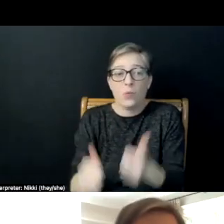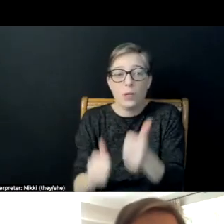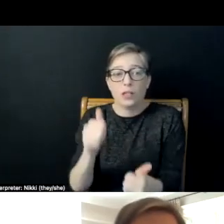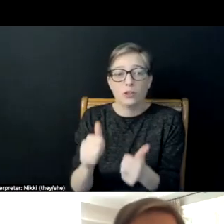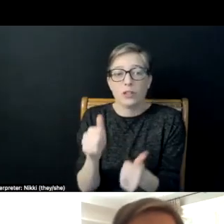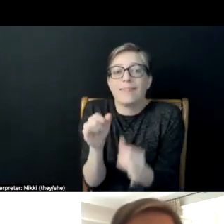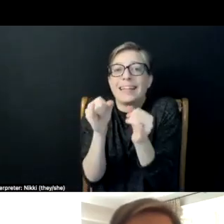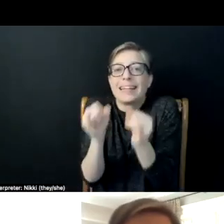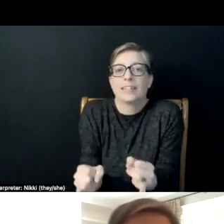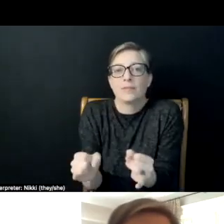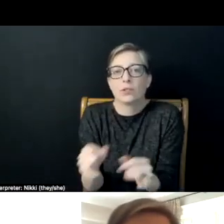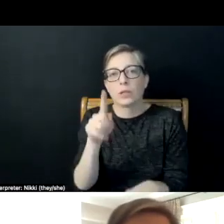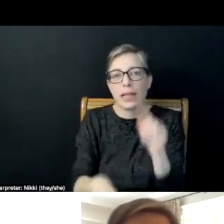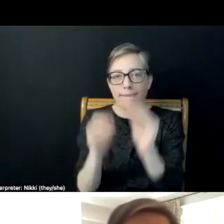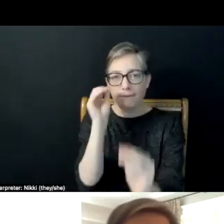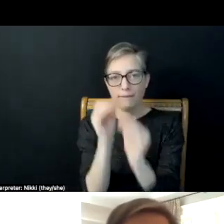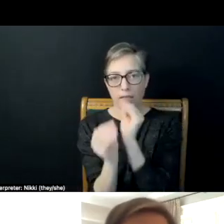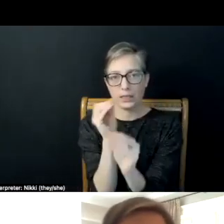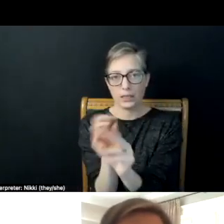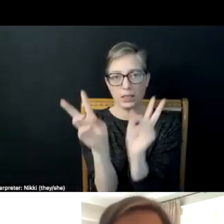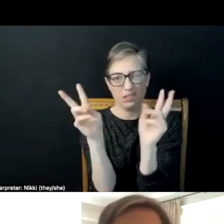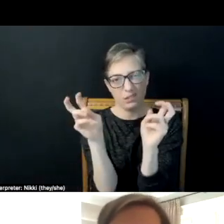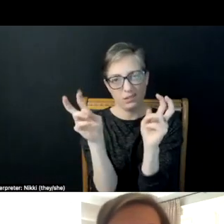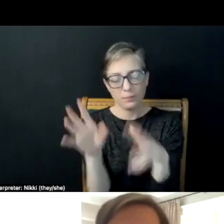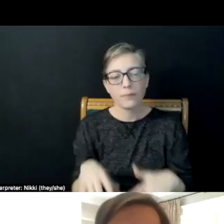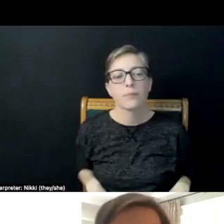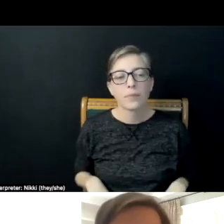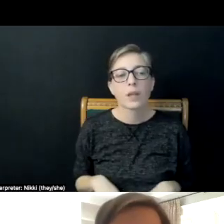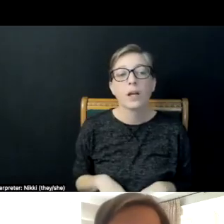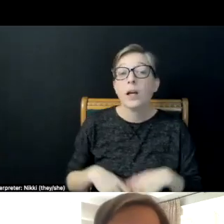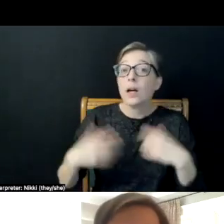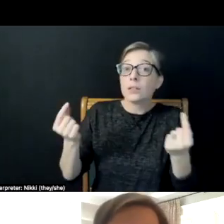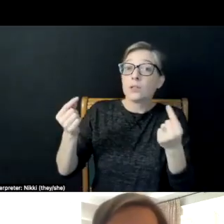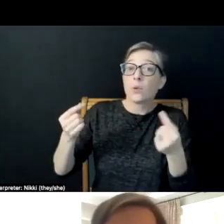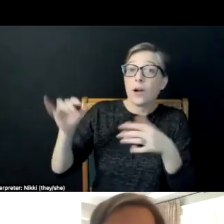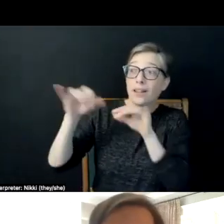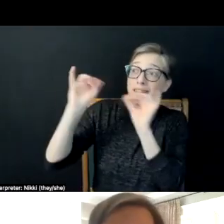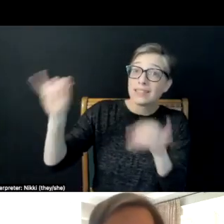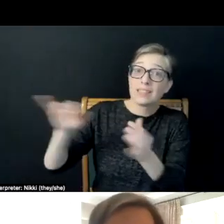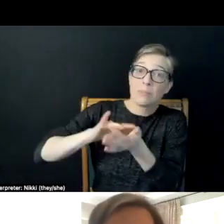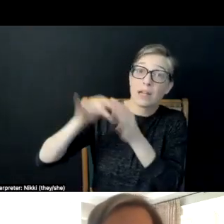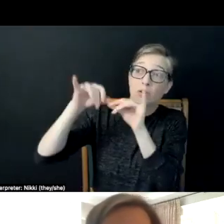What really medicine sought and enjoyed and really perpetuated was this: They wanted things that they could solve.